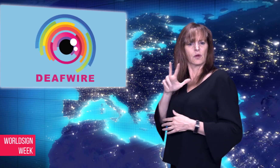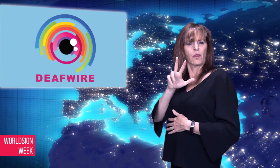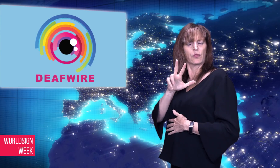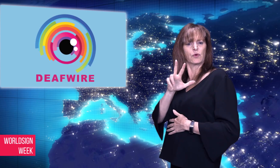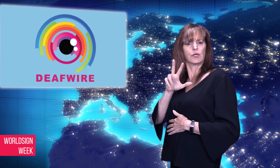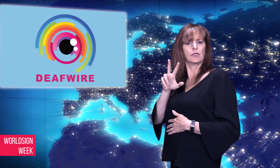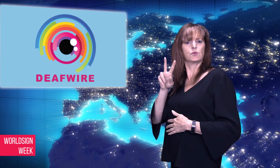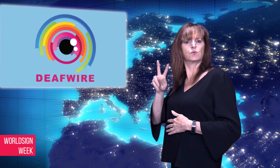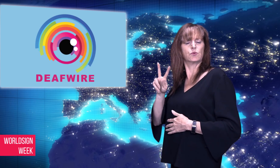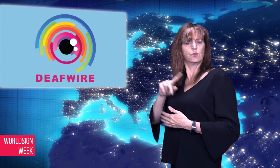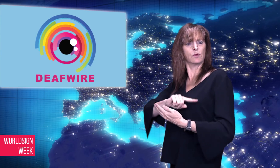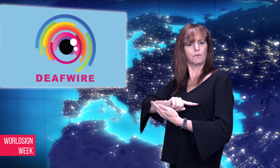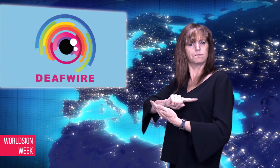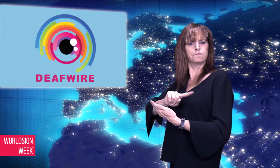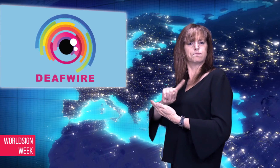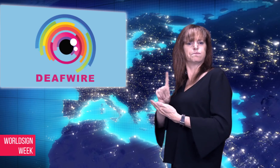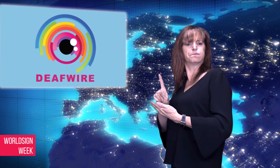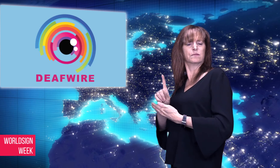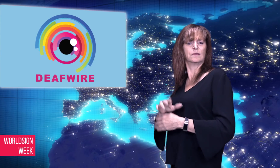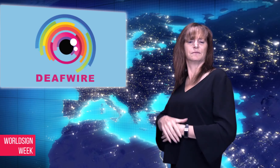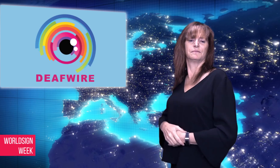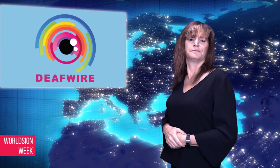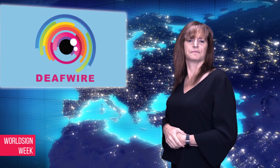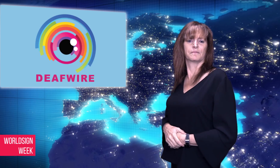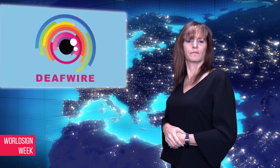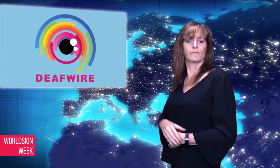videos of the accident. No charges